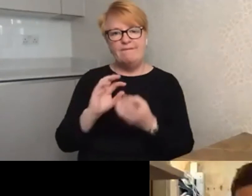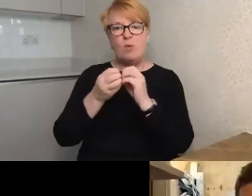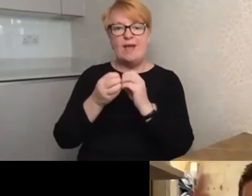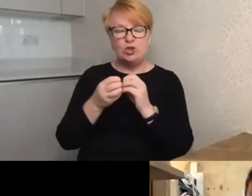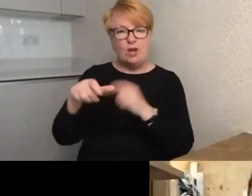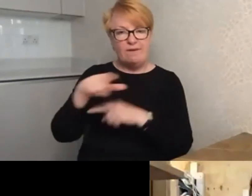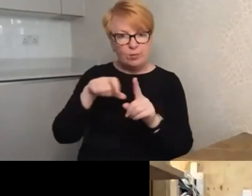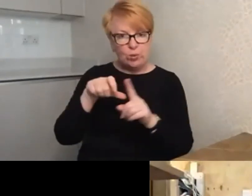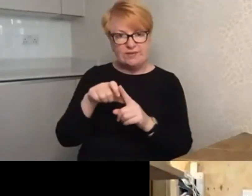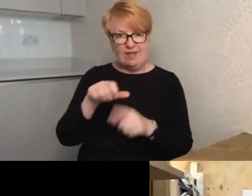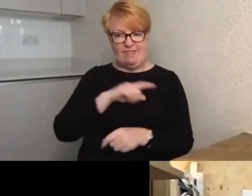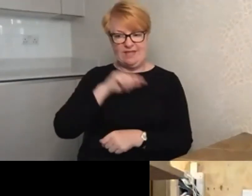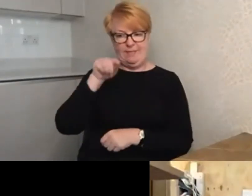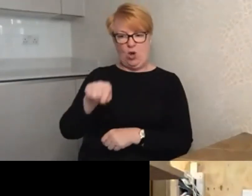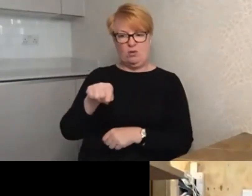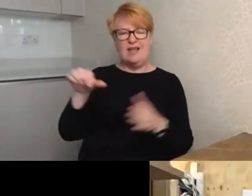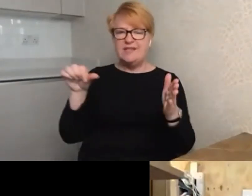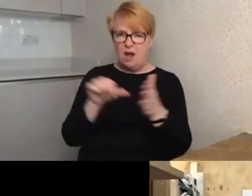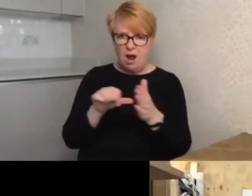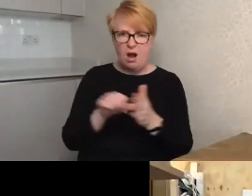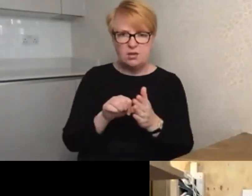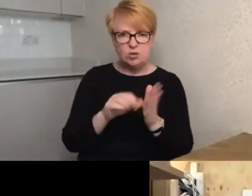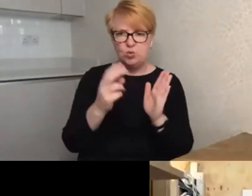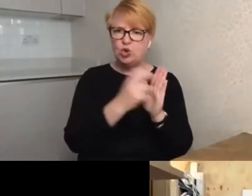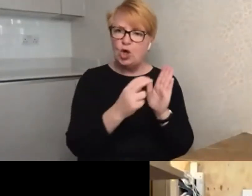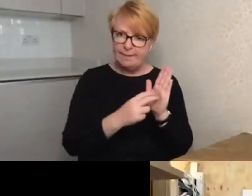because it's really hard to document what the outcomes are and processes.